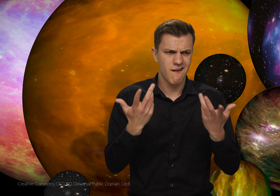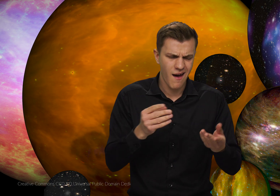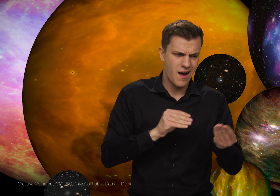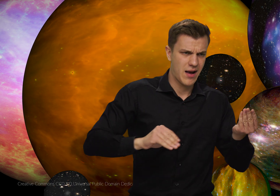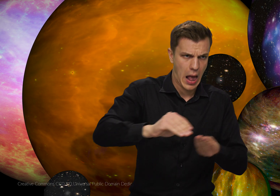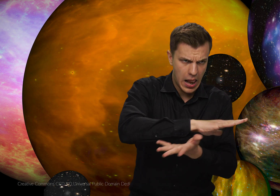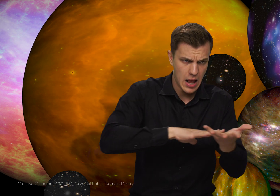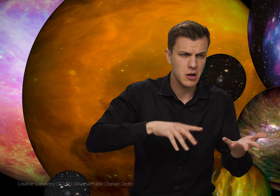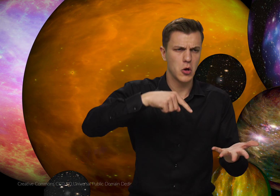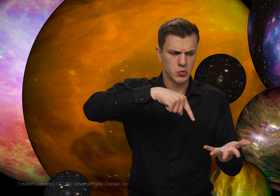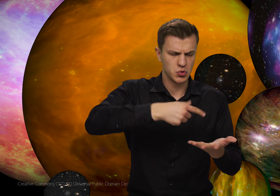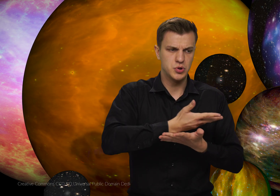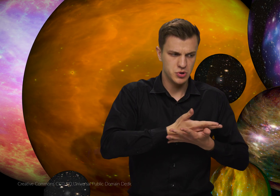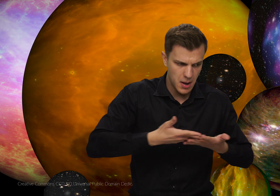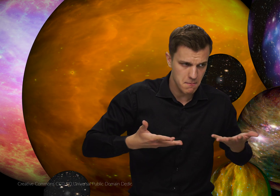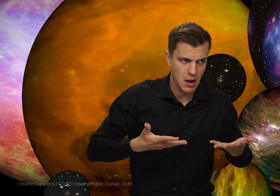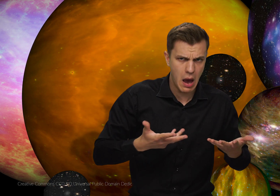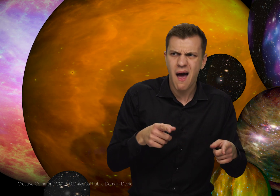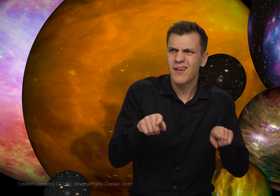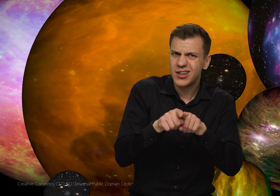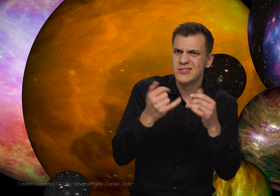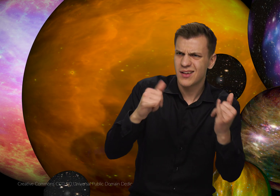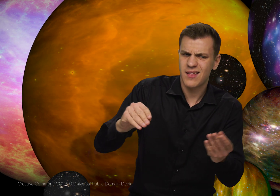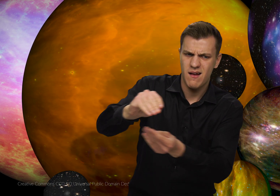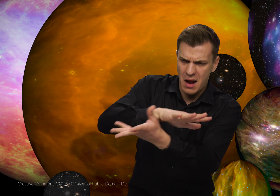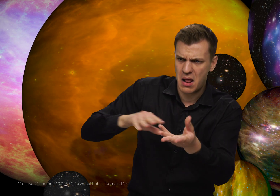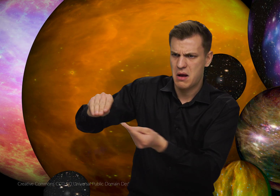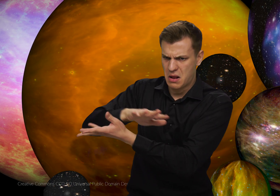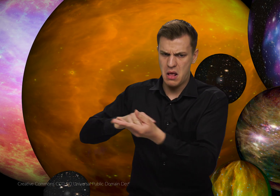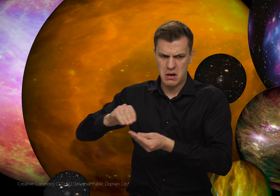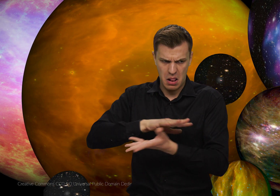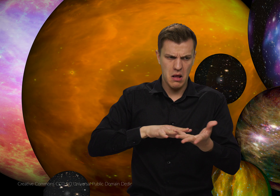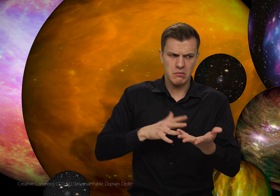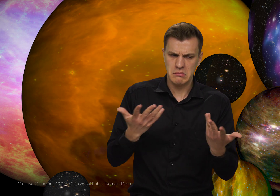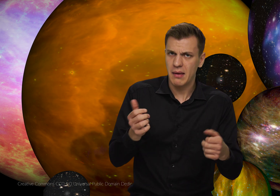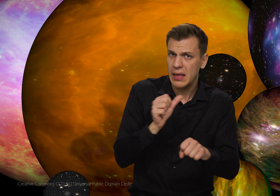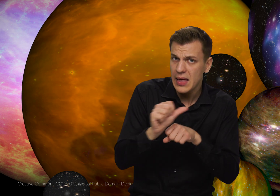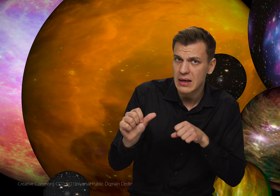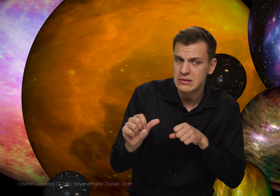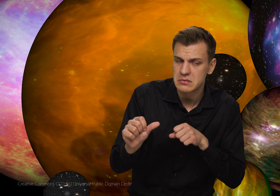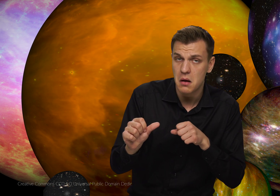That, like our galaxy is one of many galaxies,